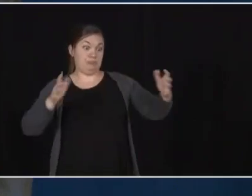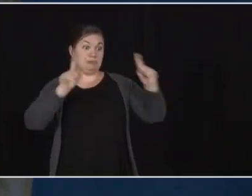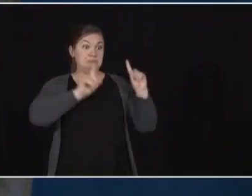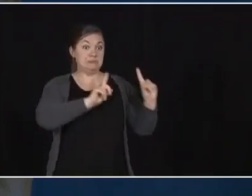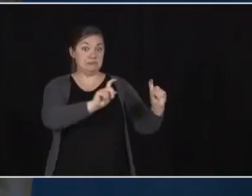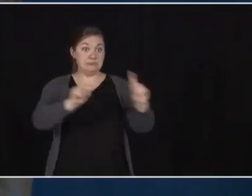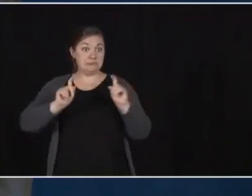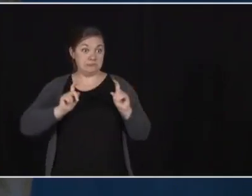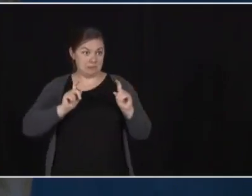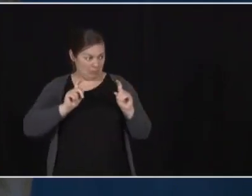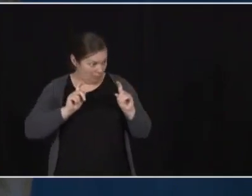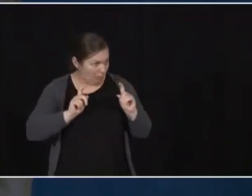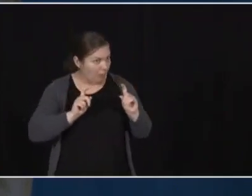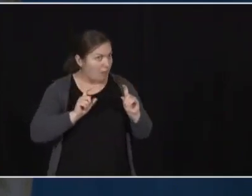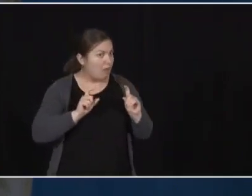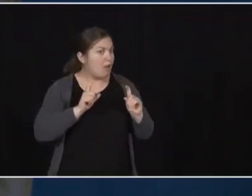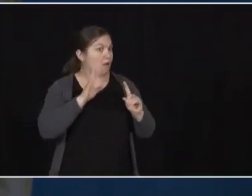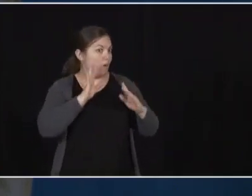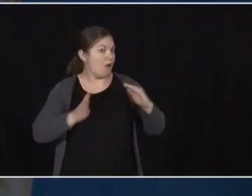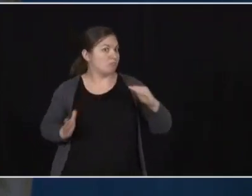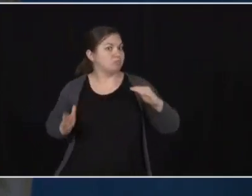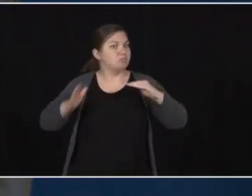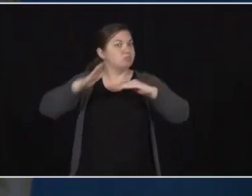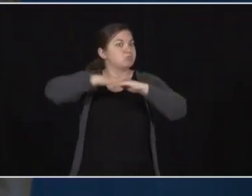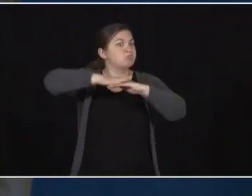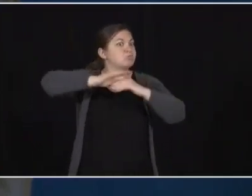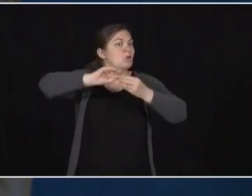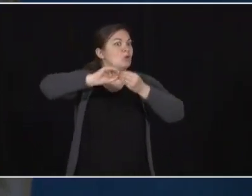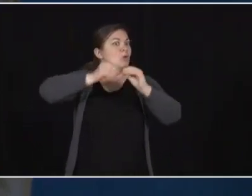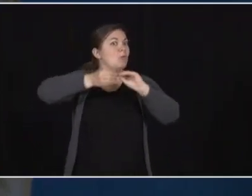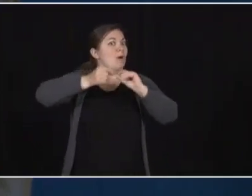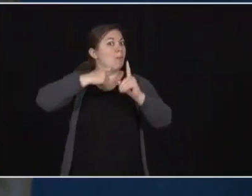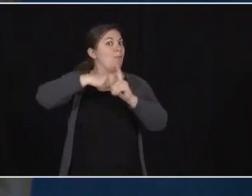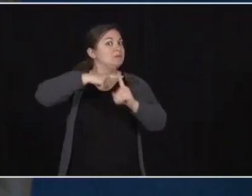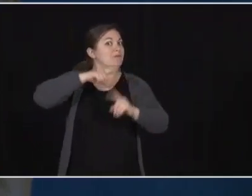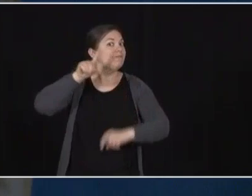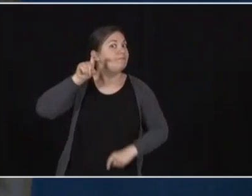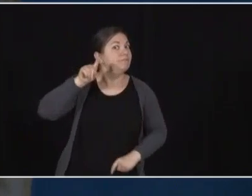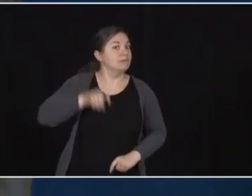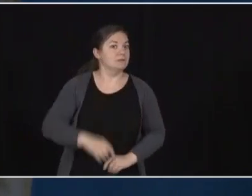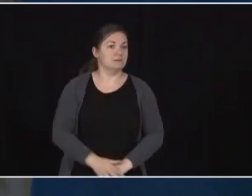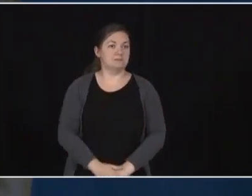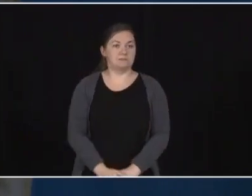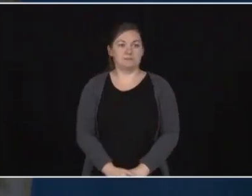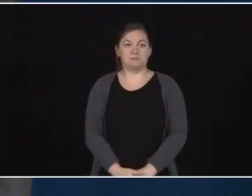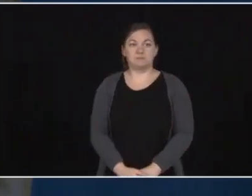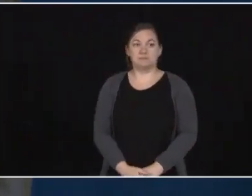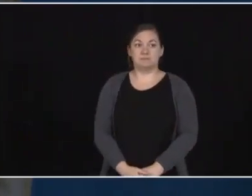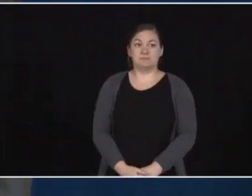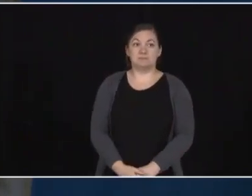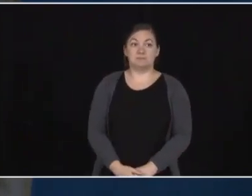should we expect to see more positive results. Is it possible that you testing more widely in the community